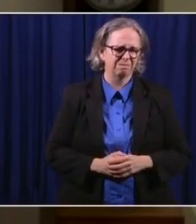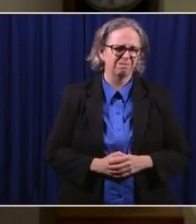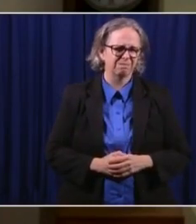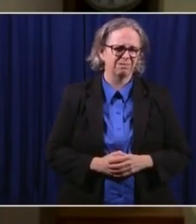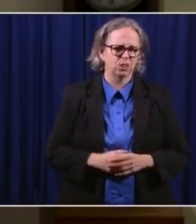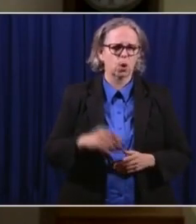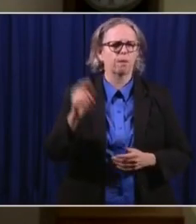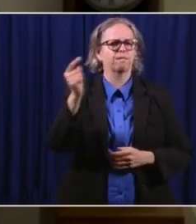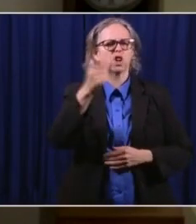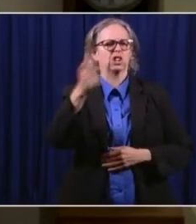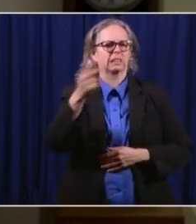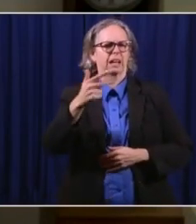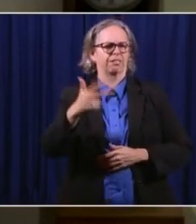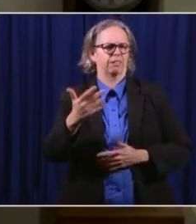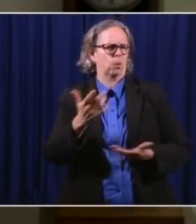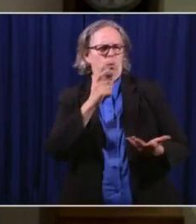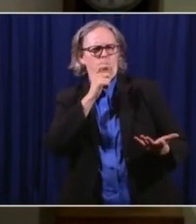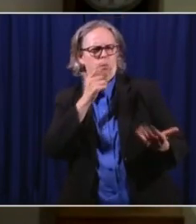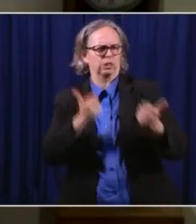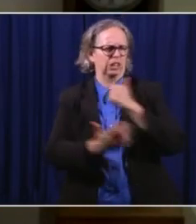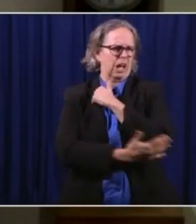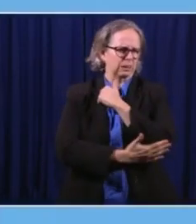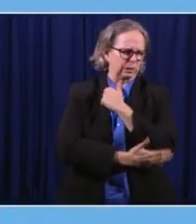SO WE'RE SEEING A REAL MOVEMENT TO OUR RURAL COUNTIES.